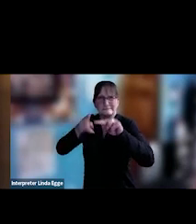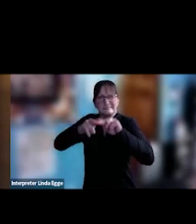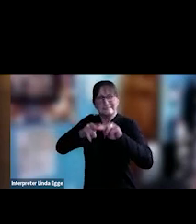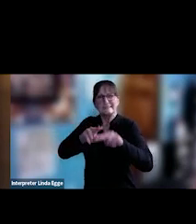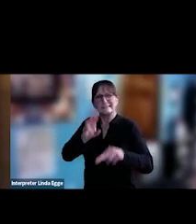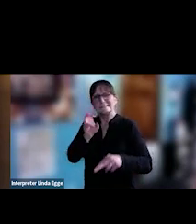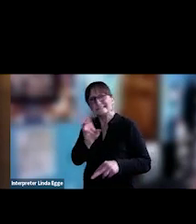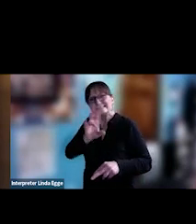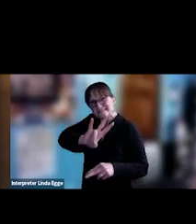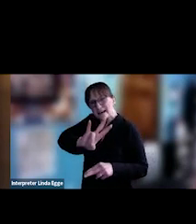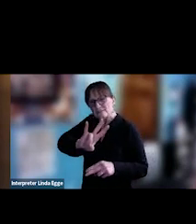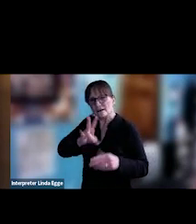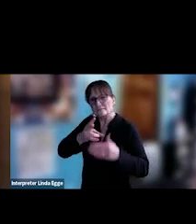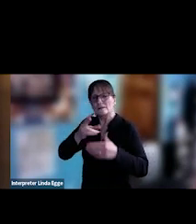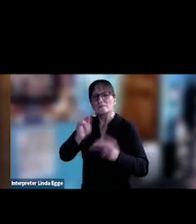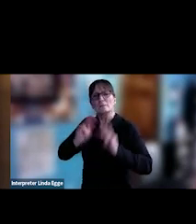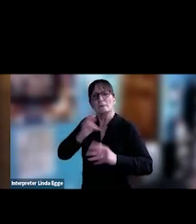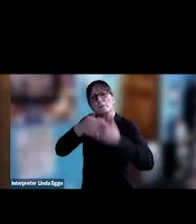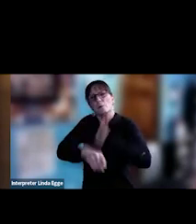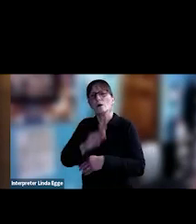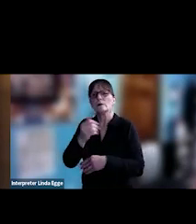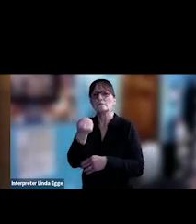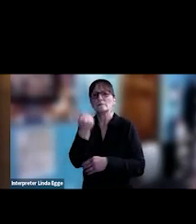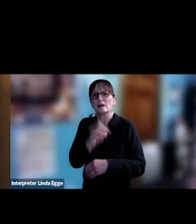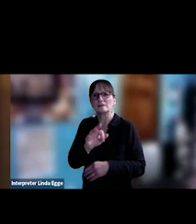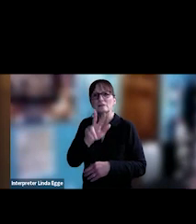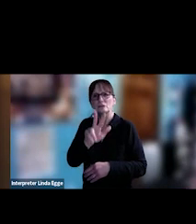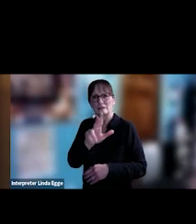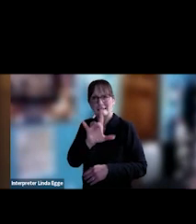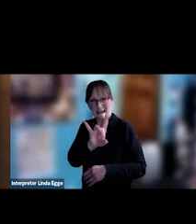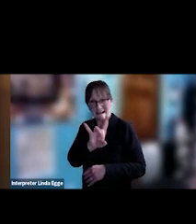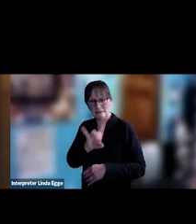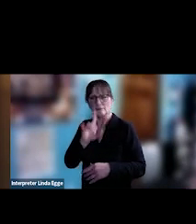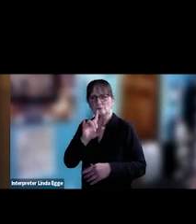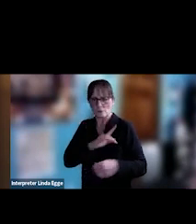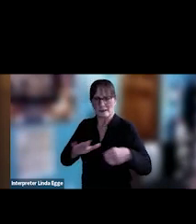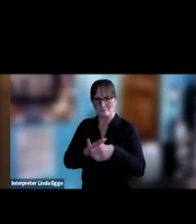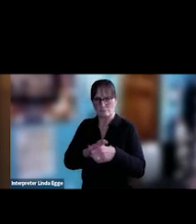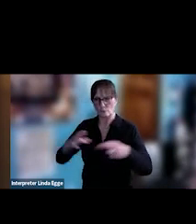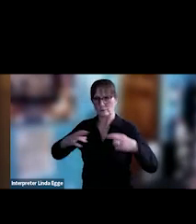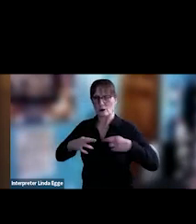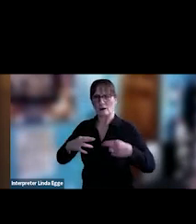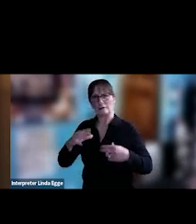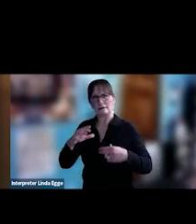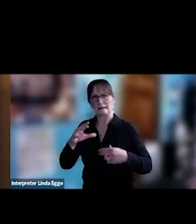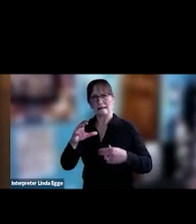for people born after 1938. So my full retirement age is 67.